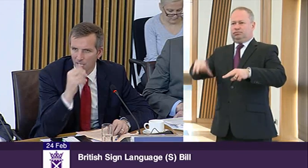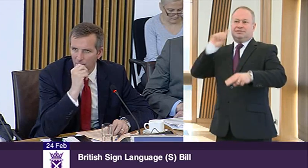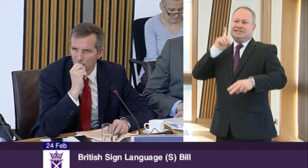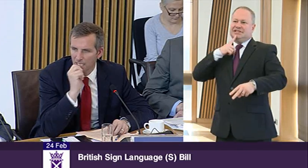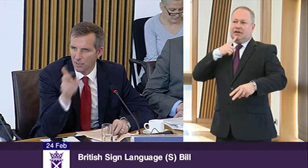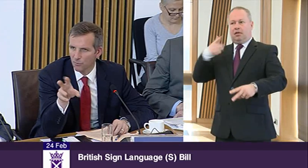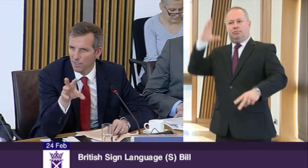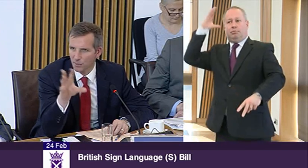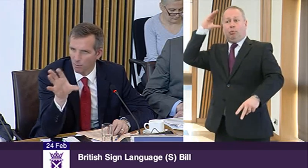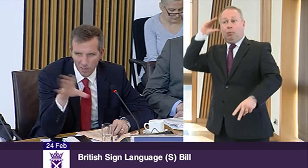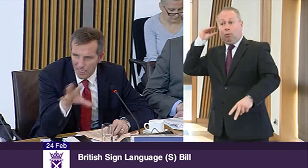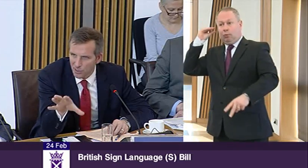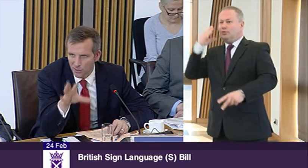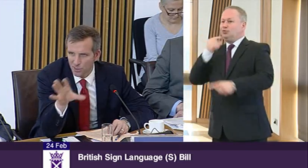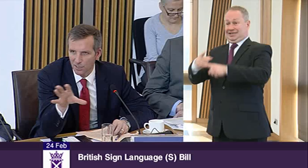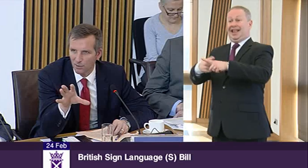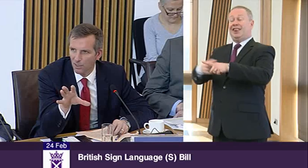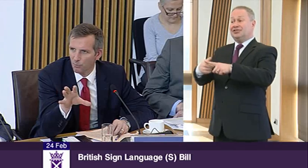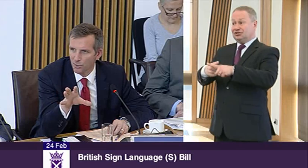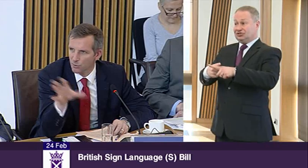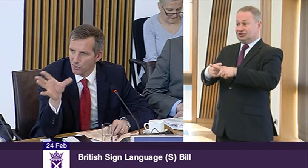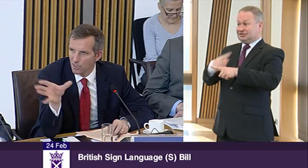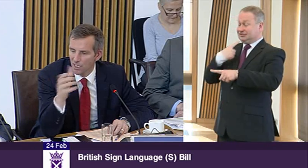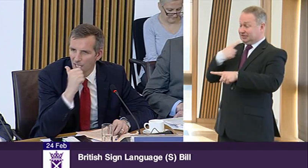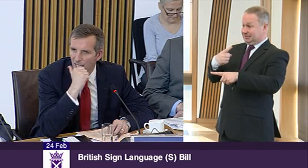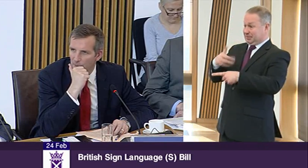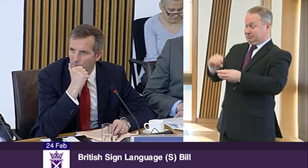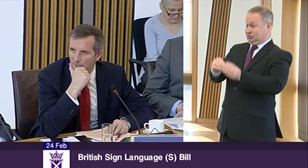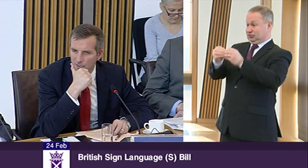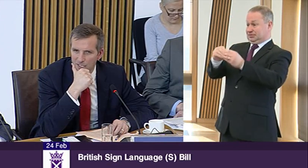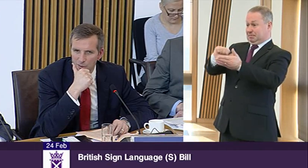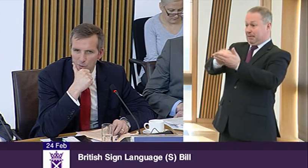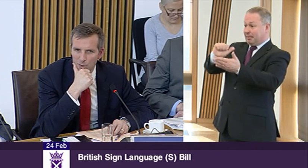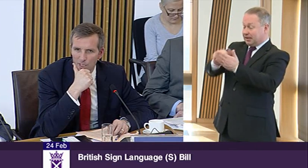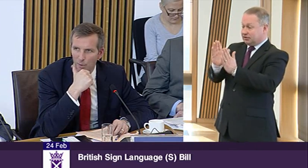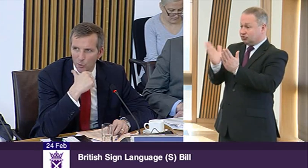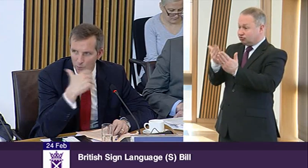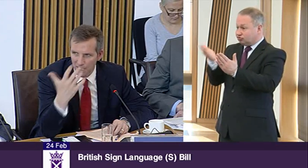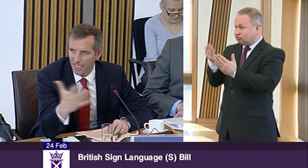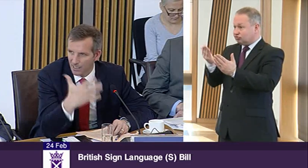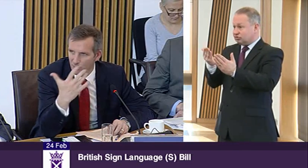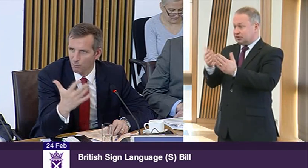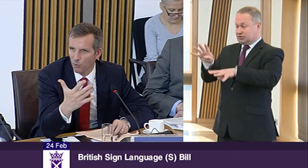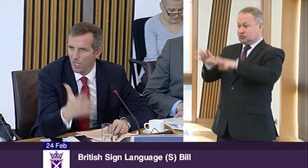Maria Dick referred to publications that are produced and Lorraine Vallance mentioned note-taking